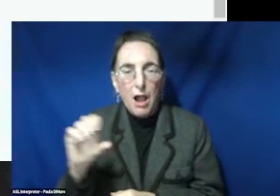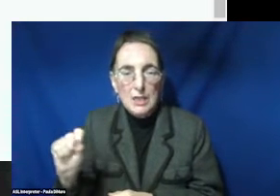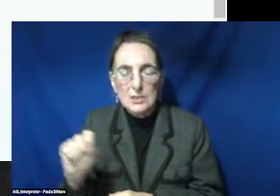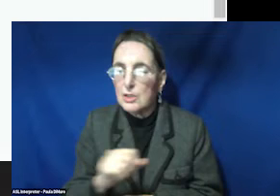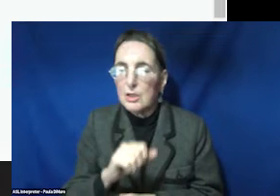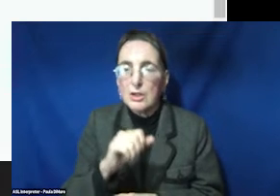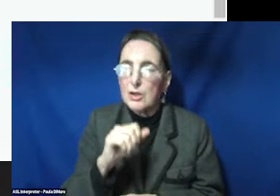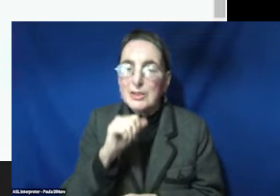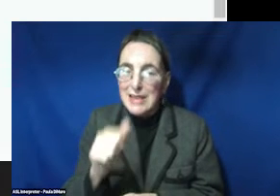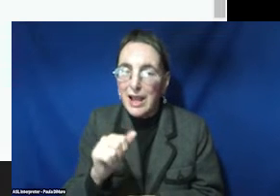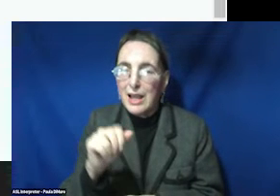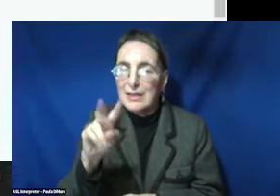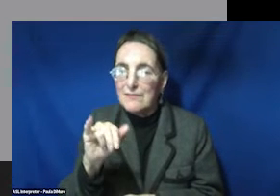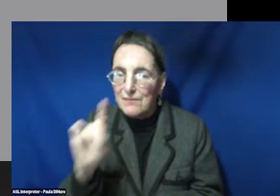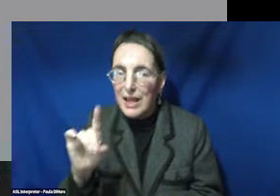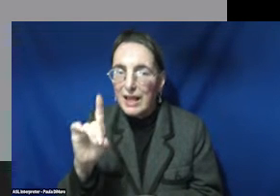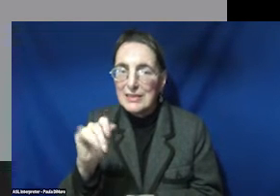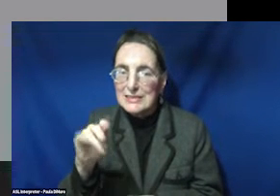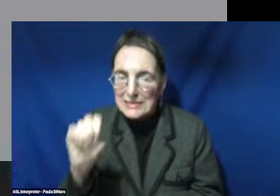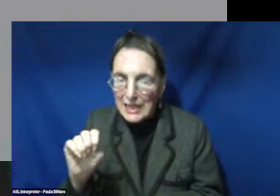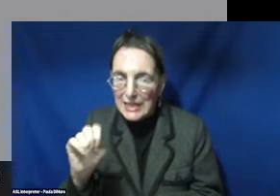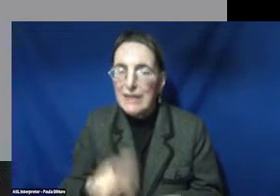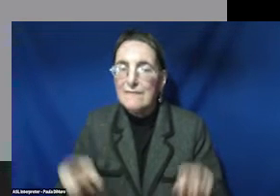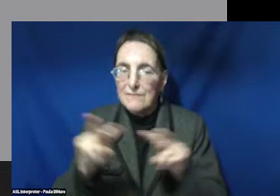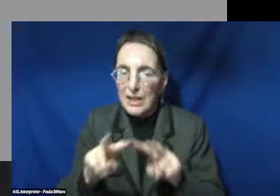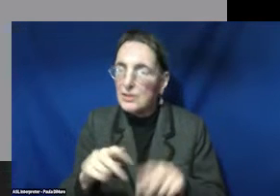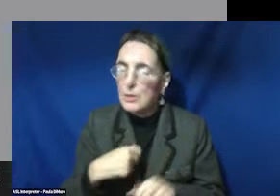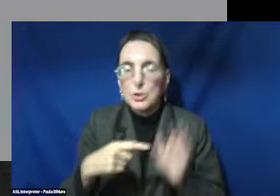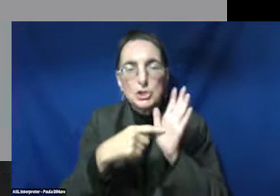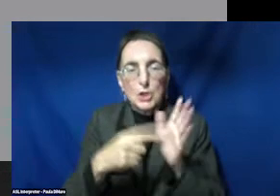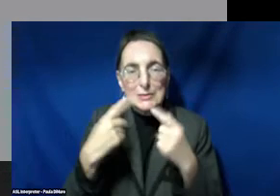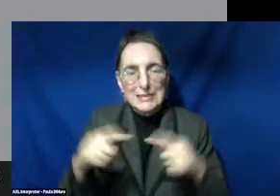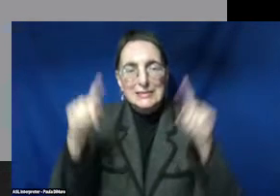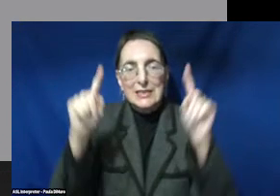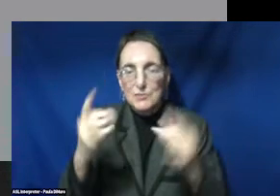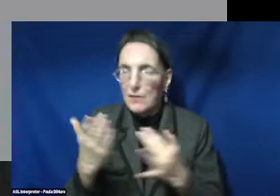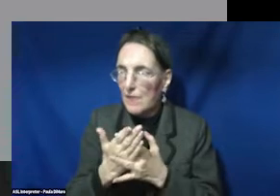So just to show you really quickly a successful file. We have in most of the tables a date.